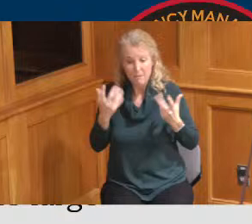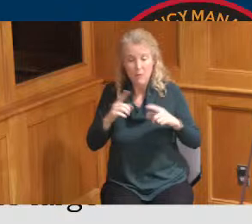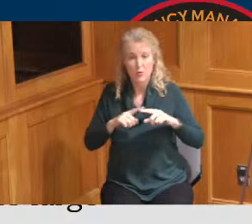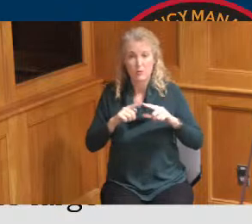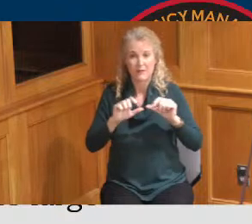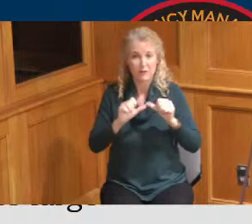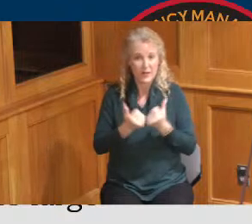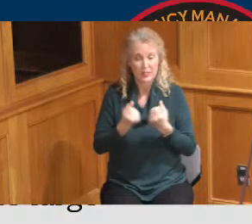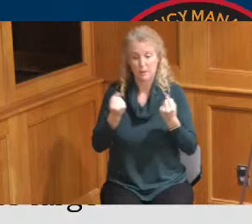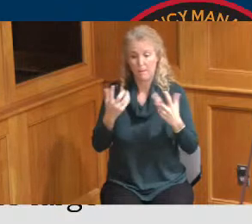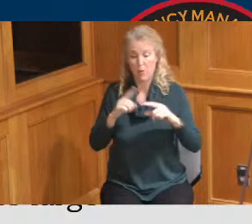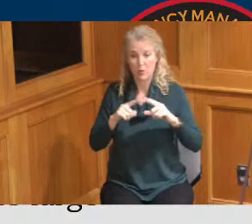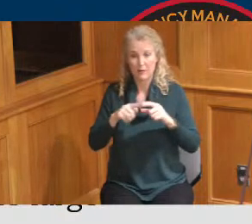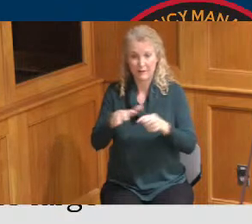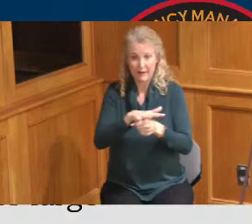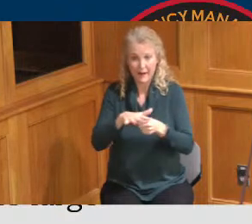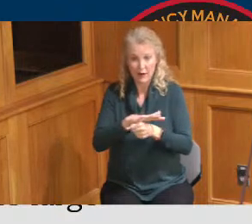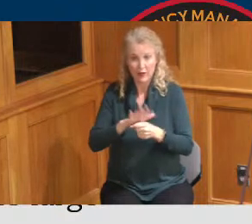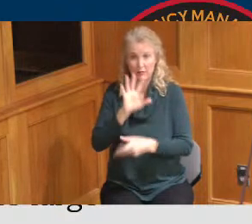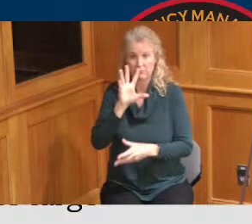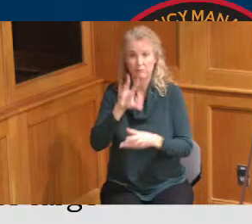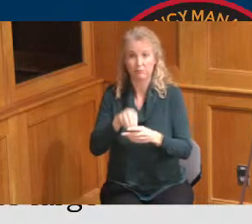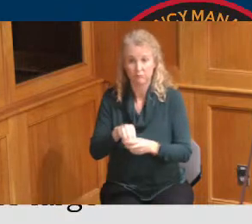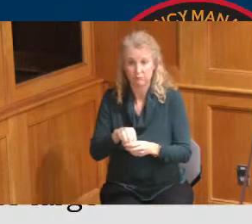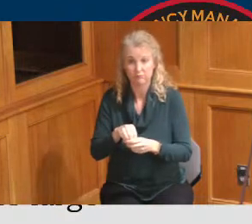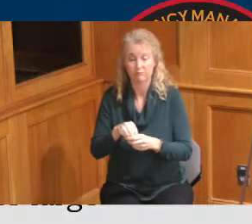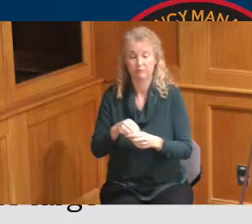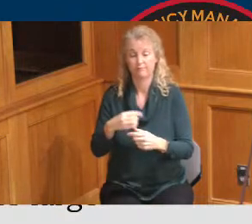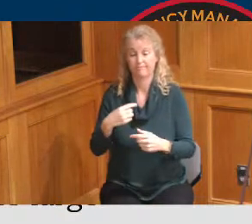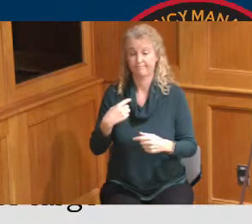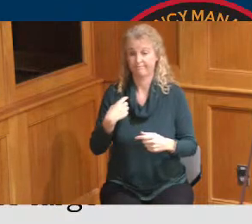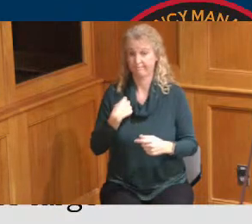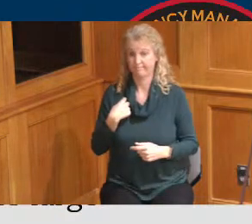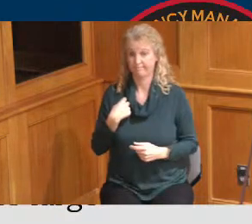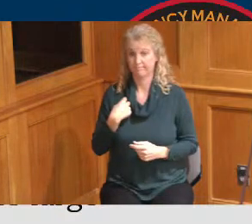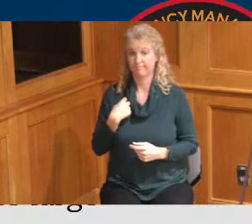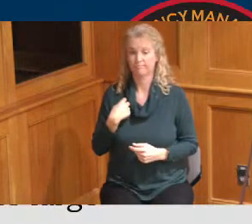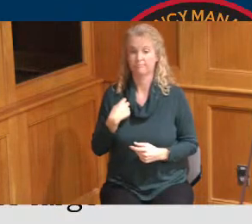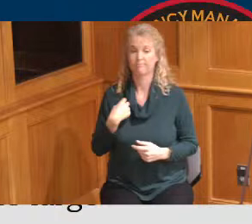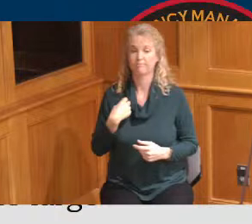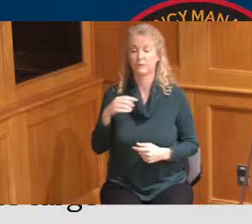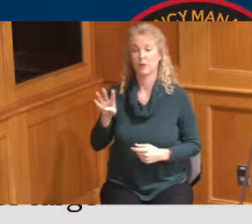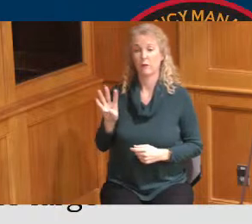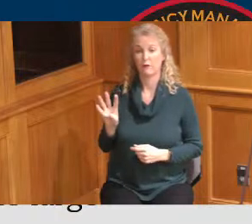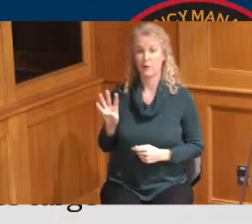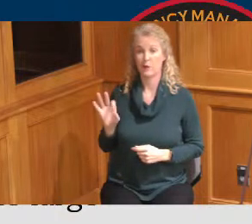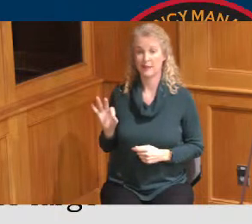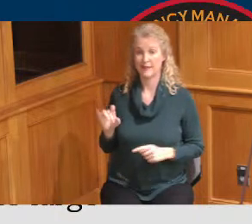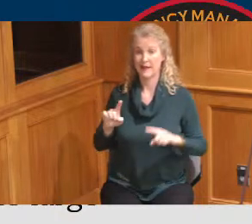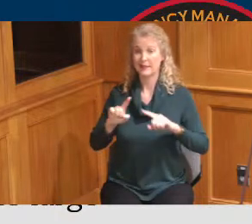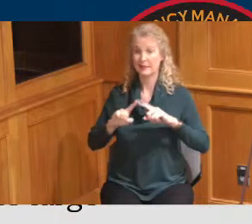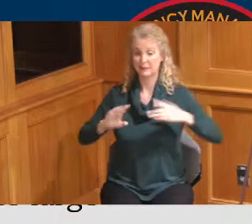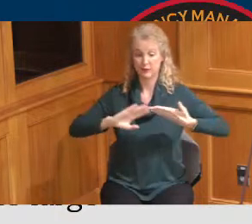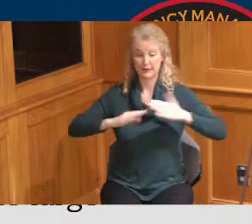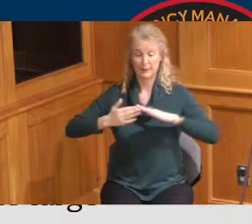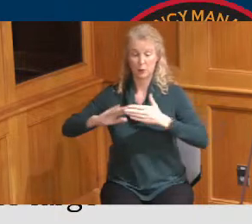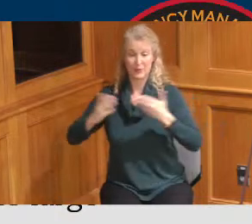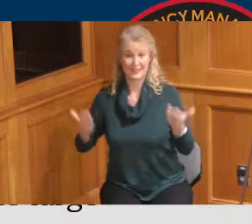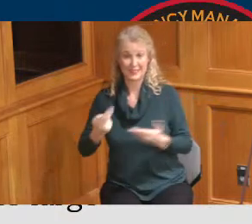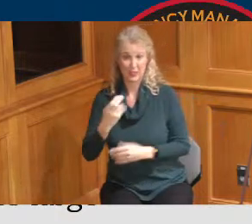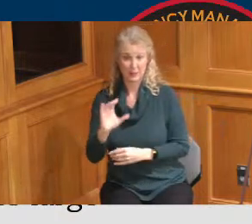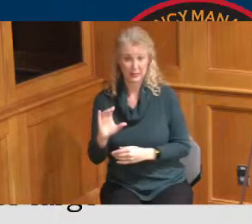coordination so my conversations with all of our 49 communities is that regardless of